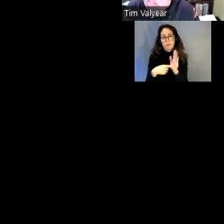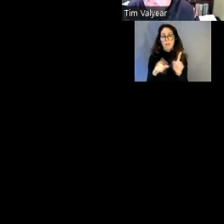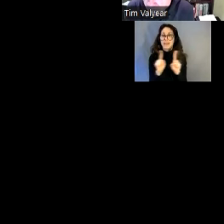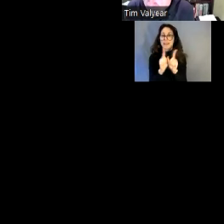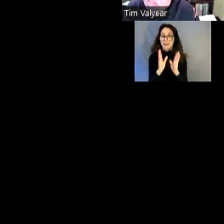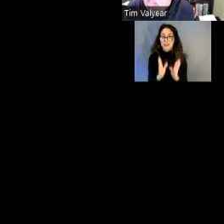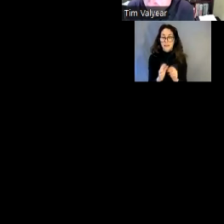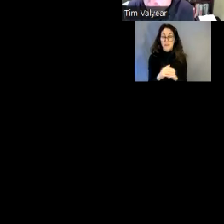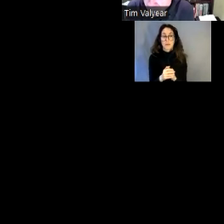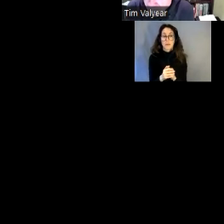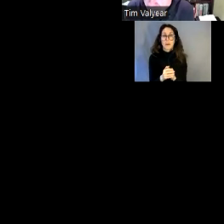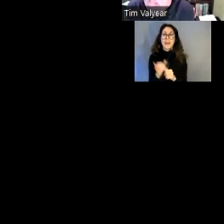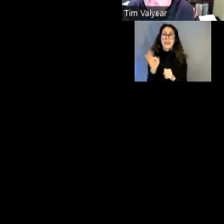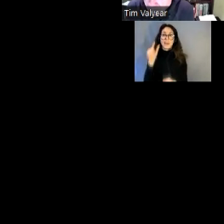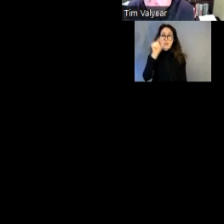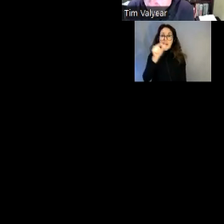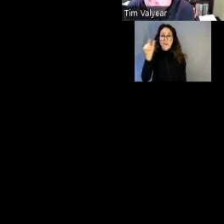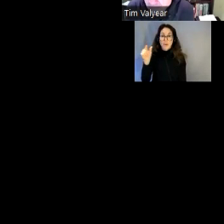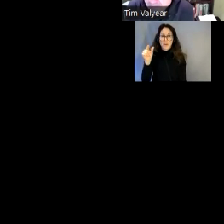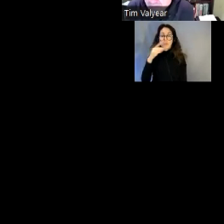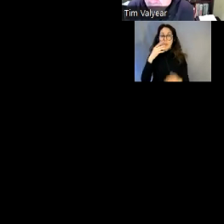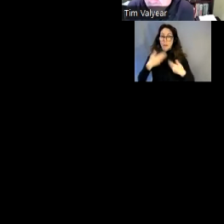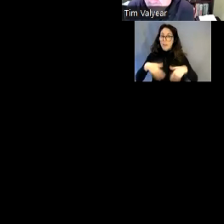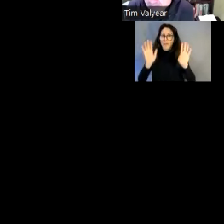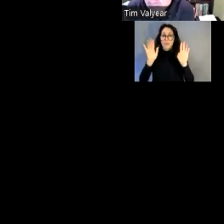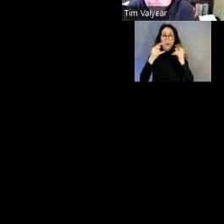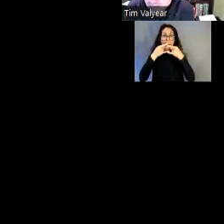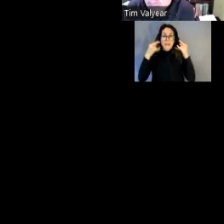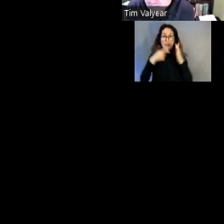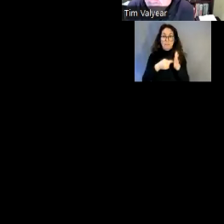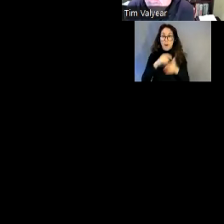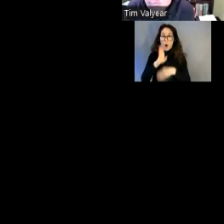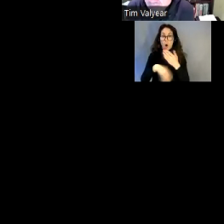follow-up question of if you have people coming into your